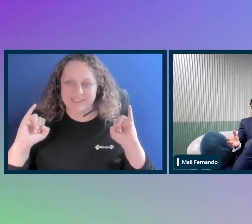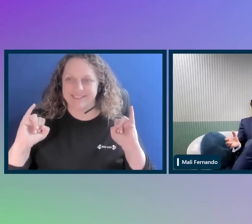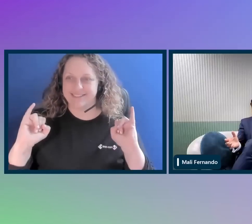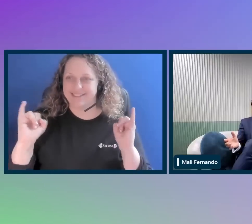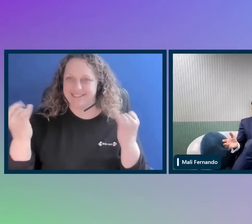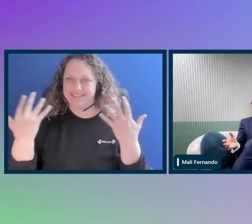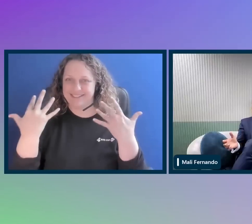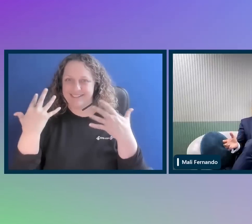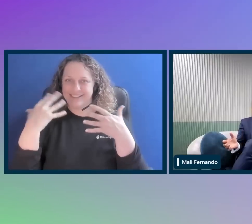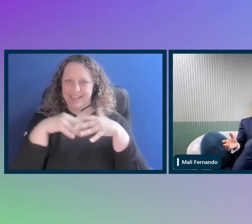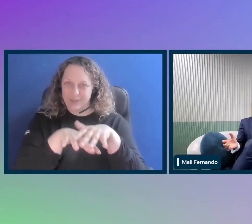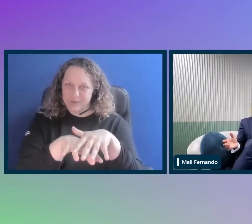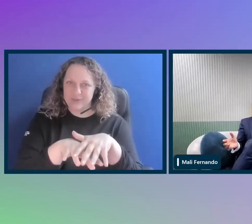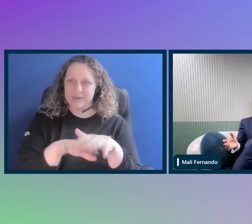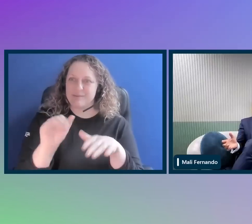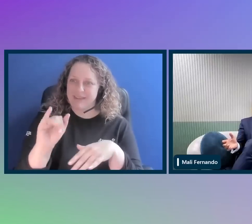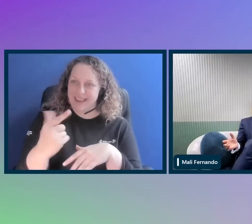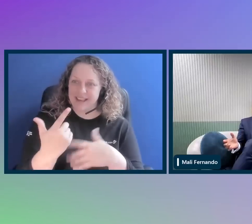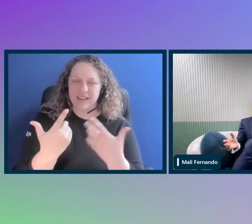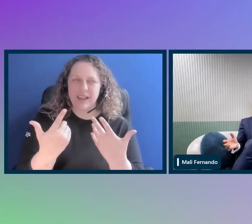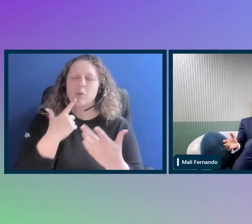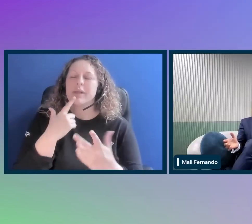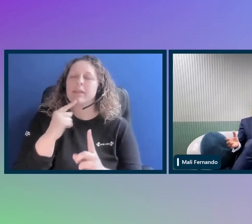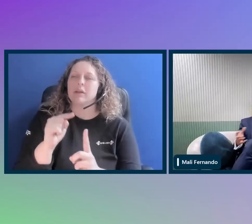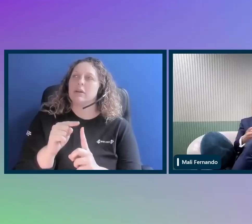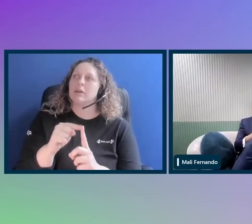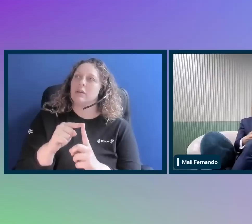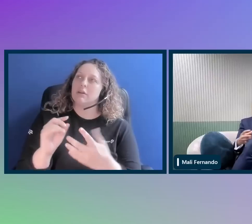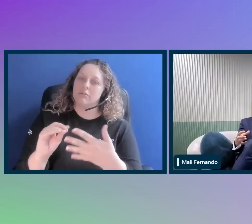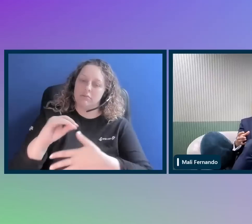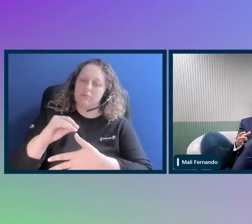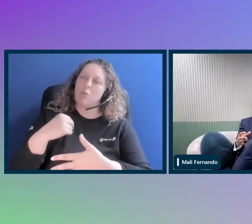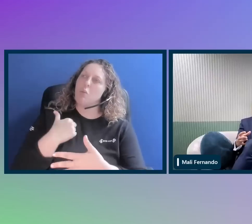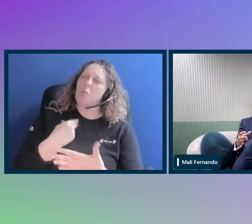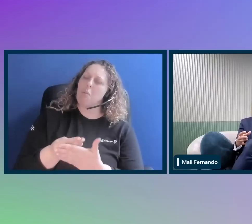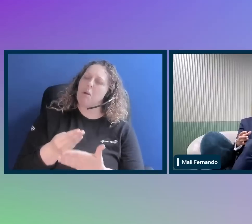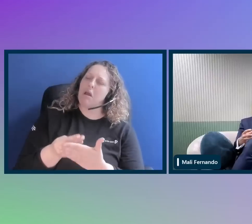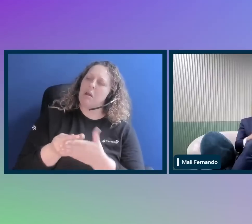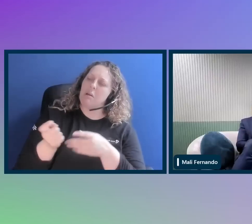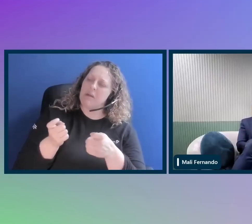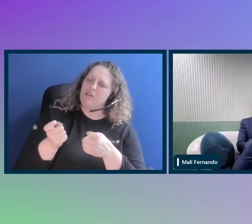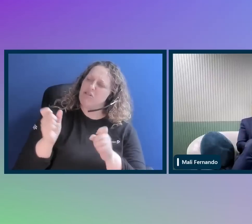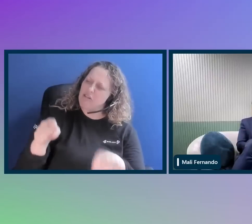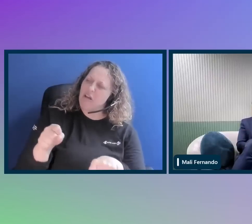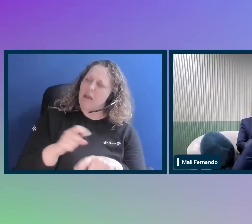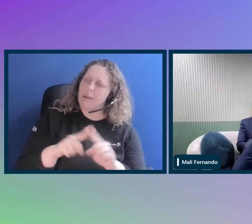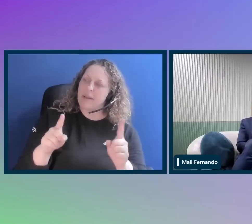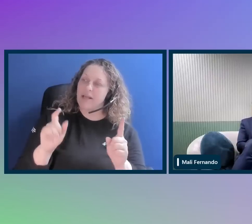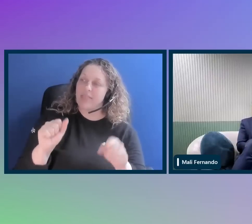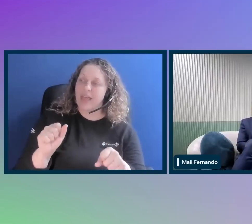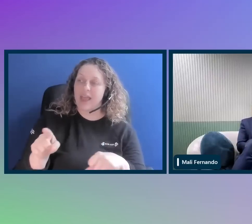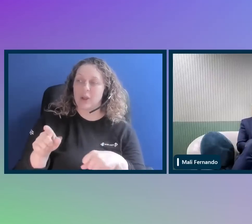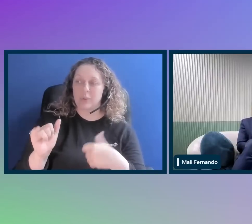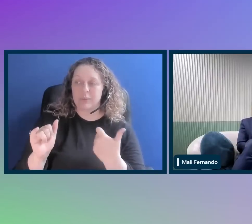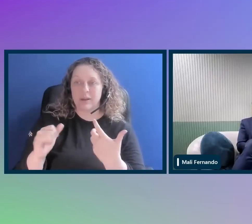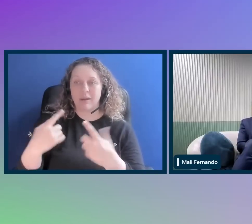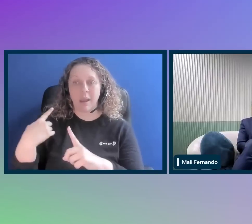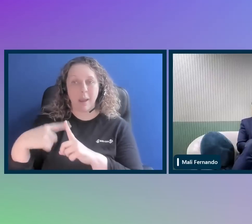we help people manage their money and we understand that actually that could either be a positive thing if we get it right,